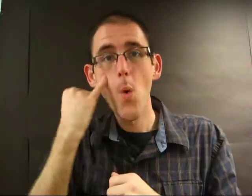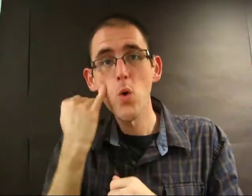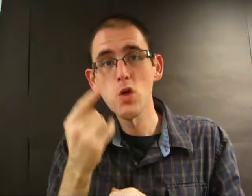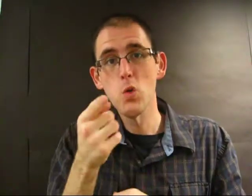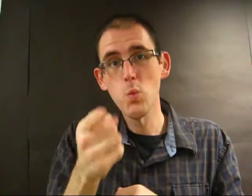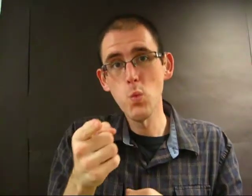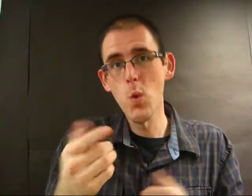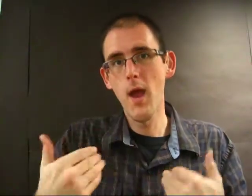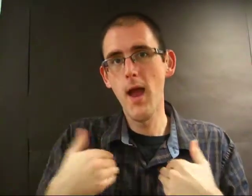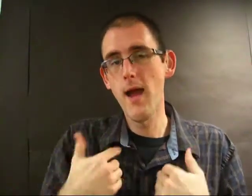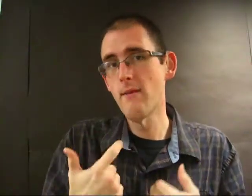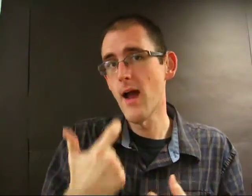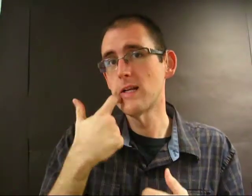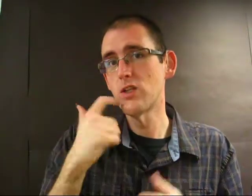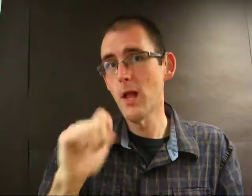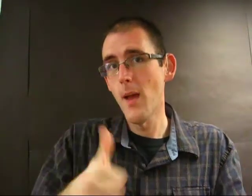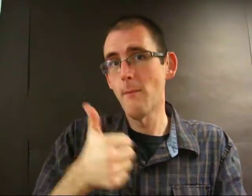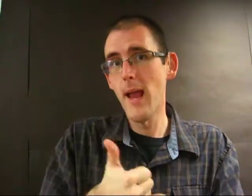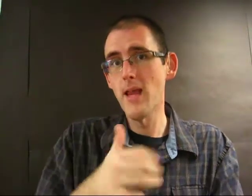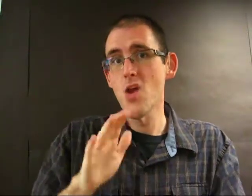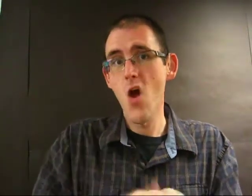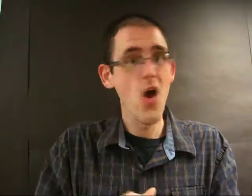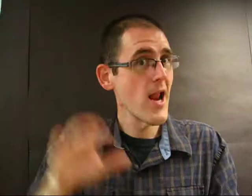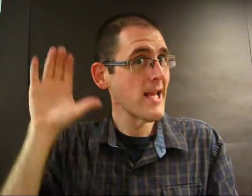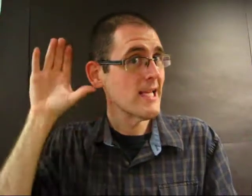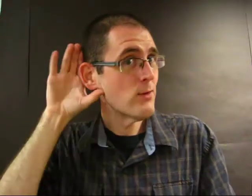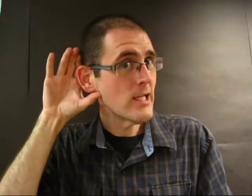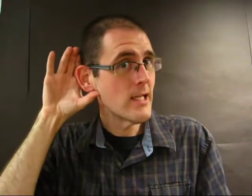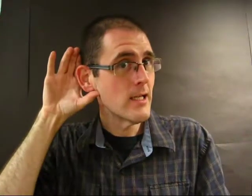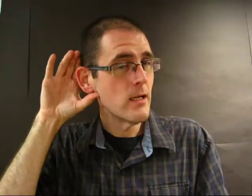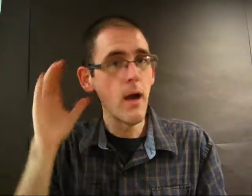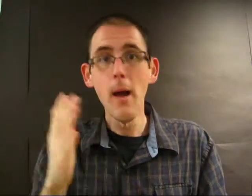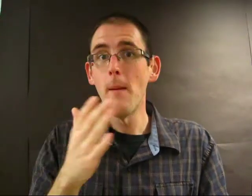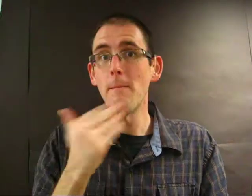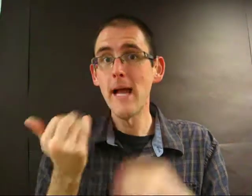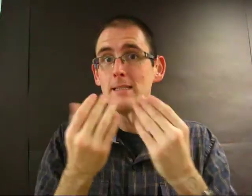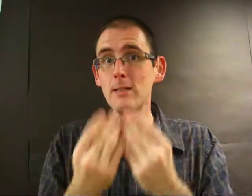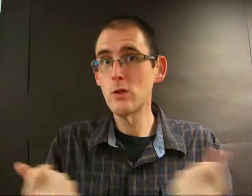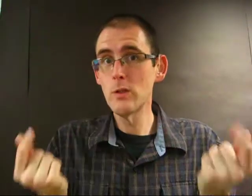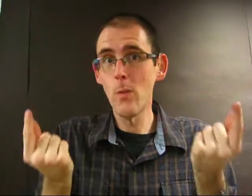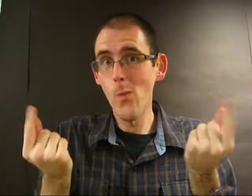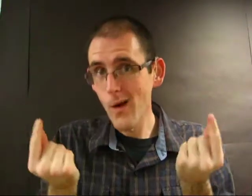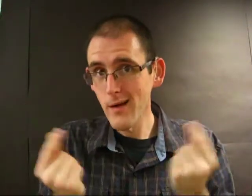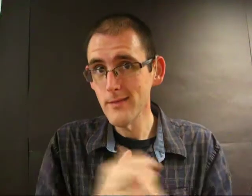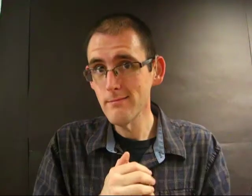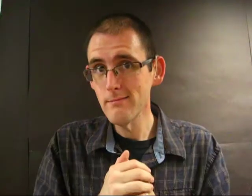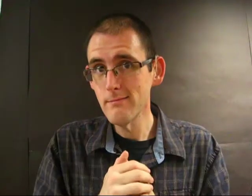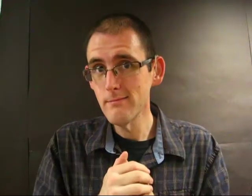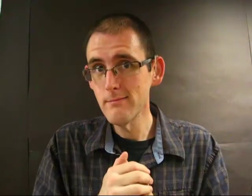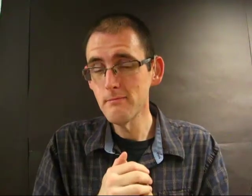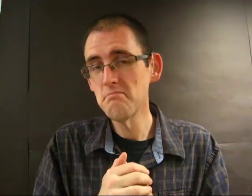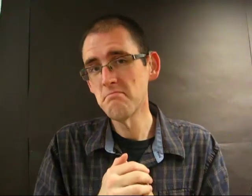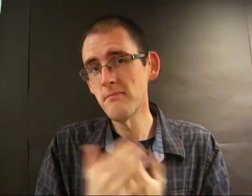Suppose you have an addiction based on hearing. What's the best solution?